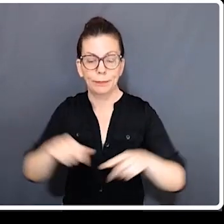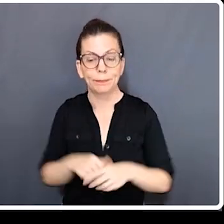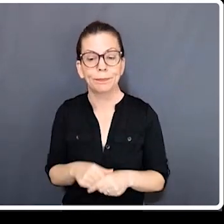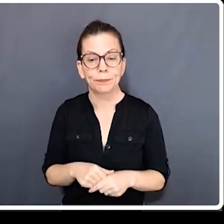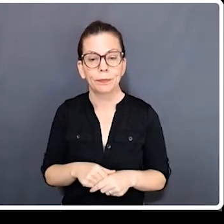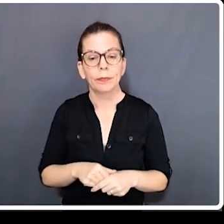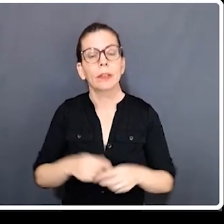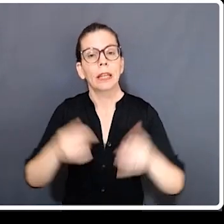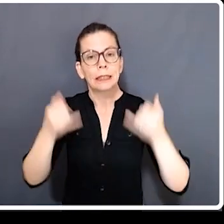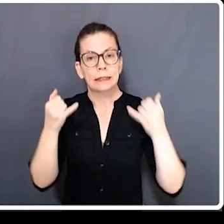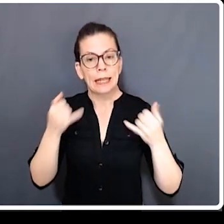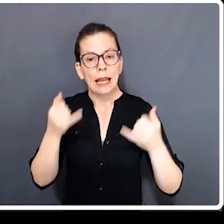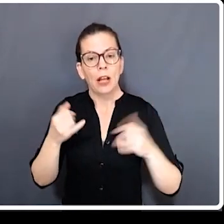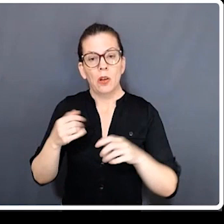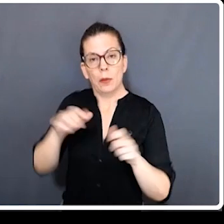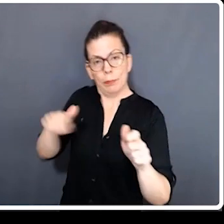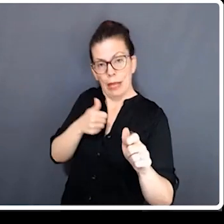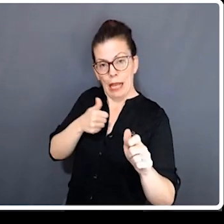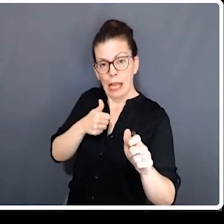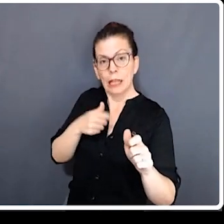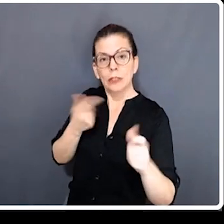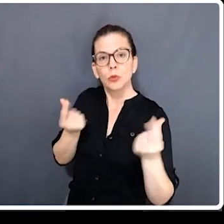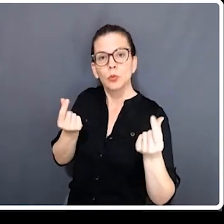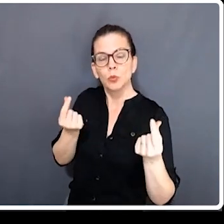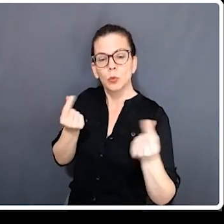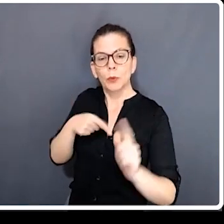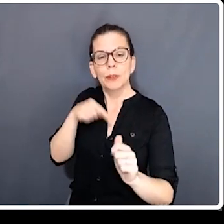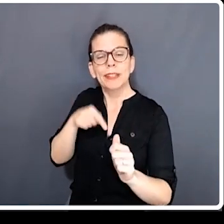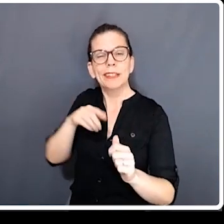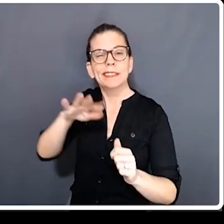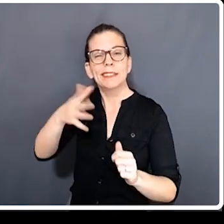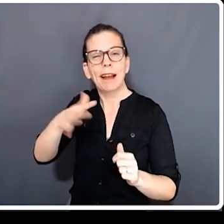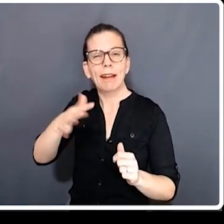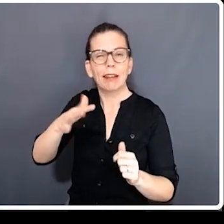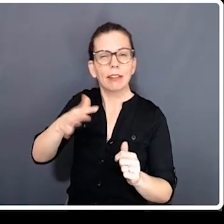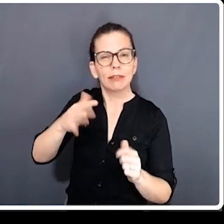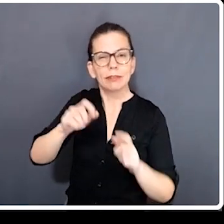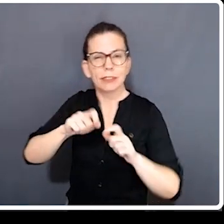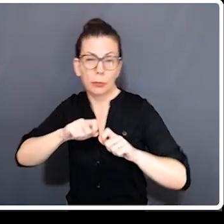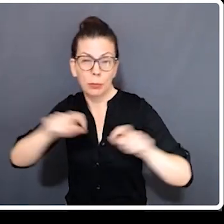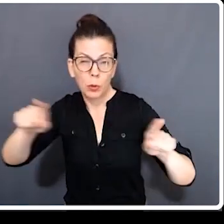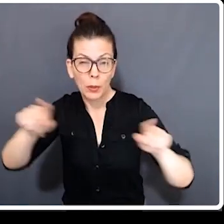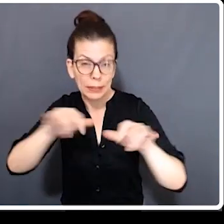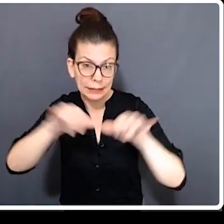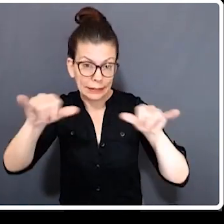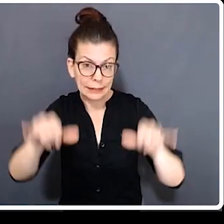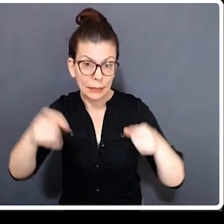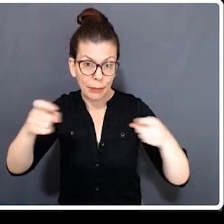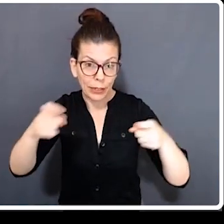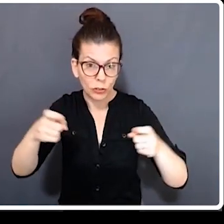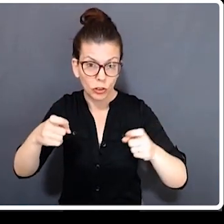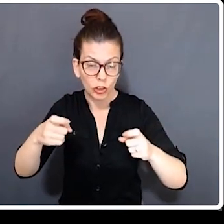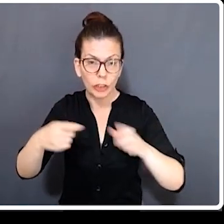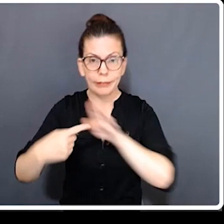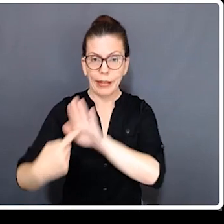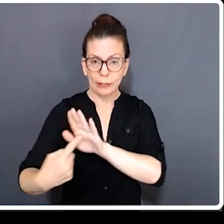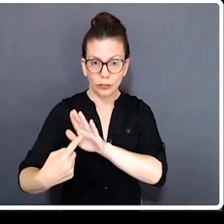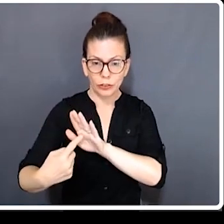So what now it's doing in the backend is, it's kind of deploying the systems manager agent